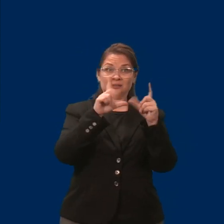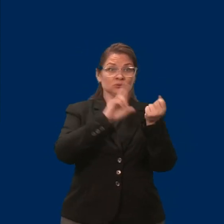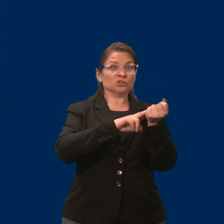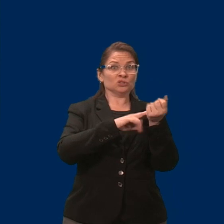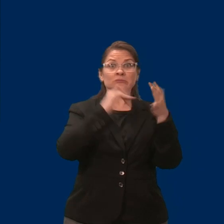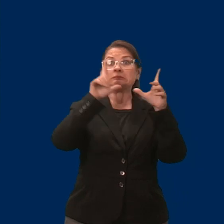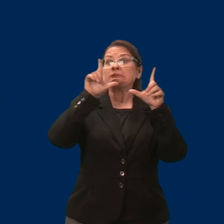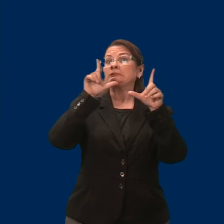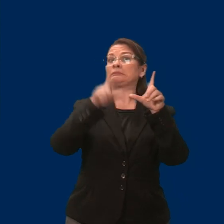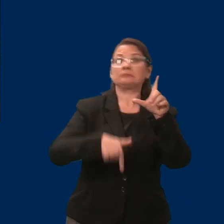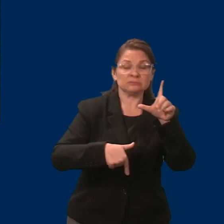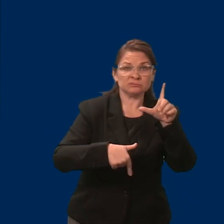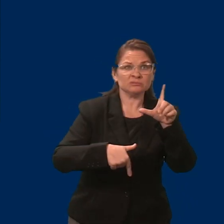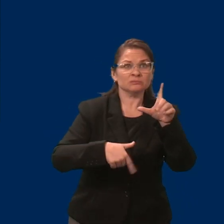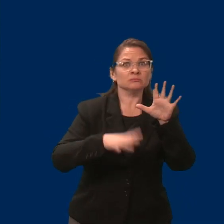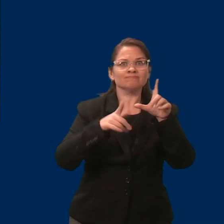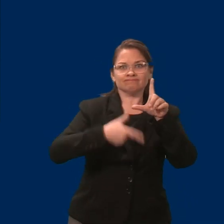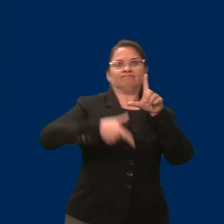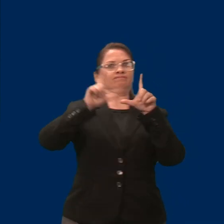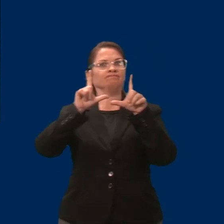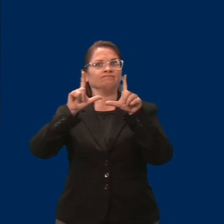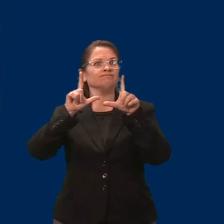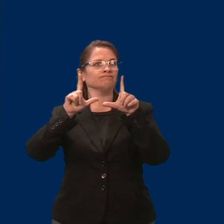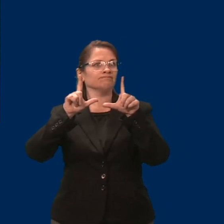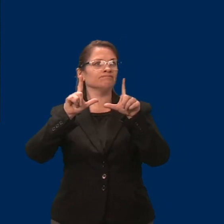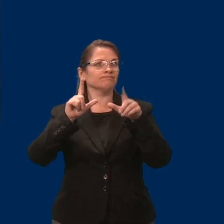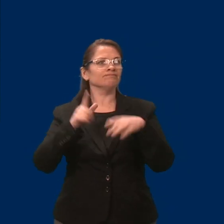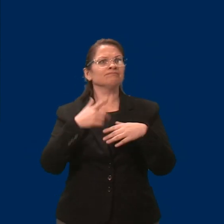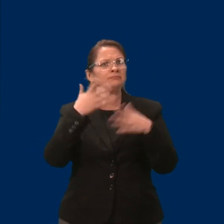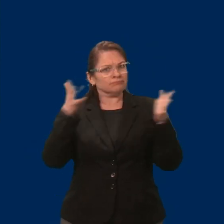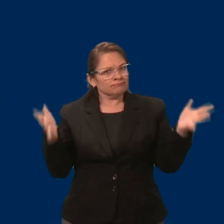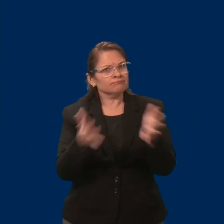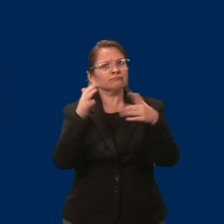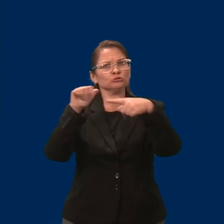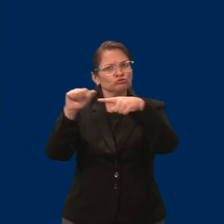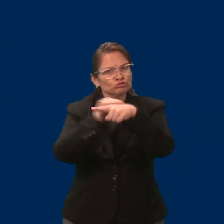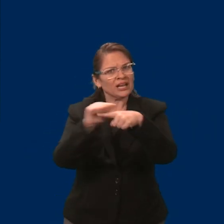and assisted living facilities. And it created an expedited pathway